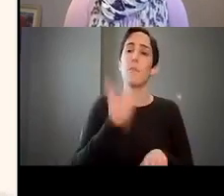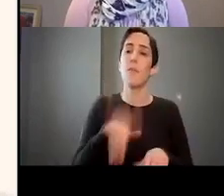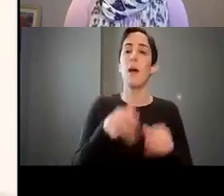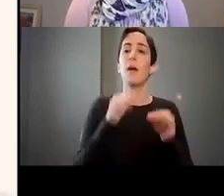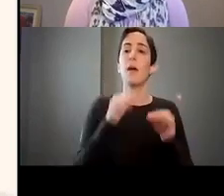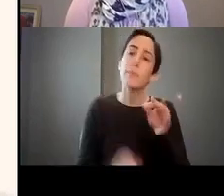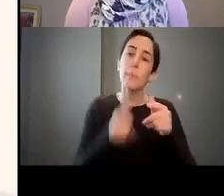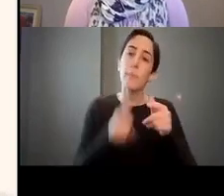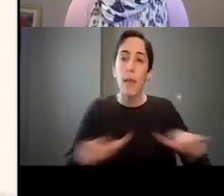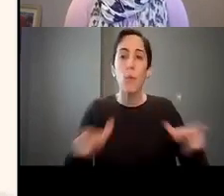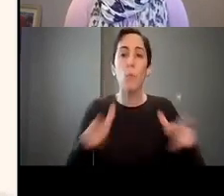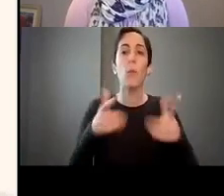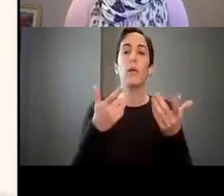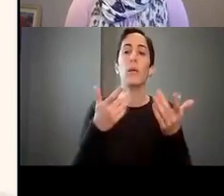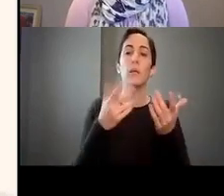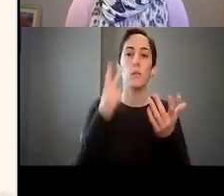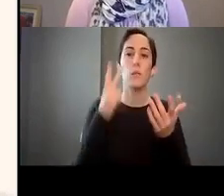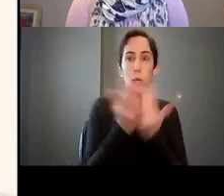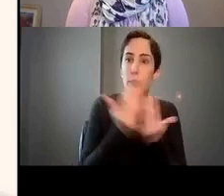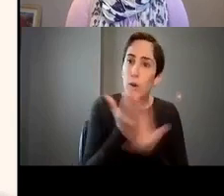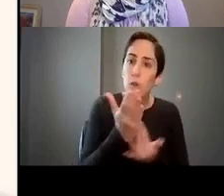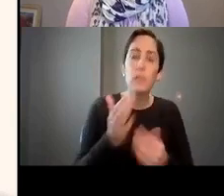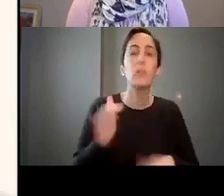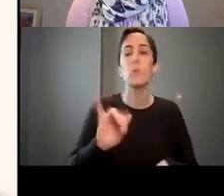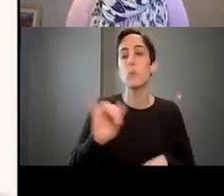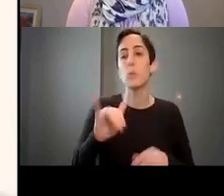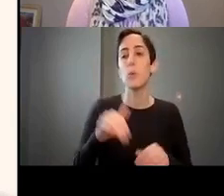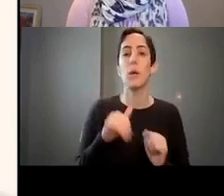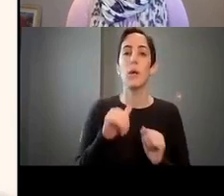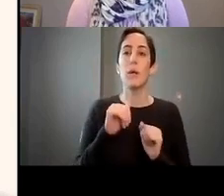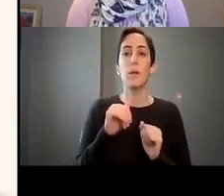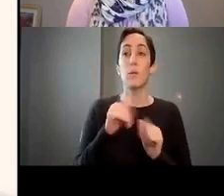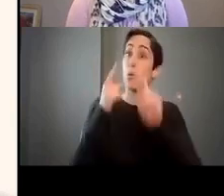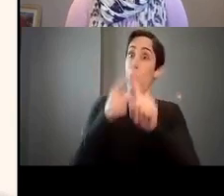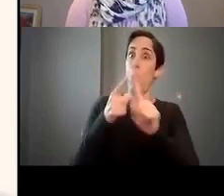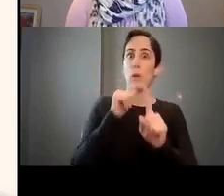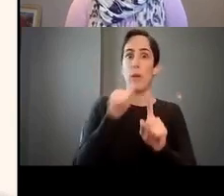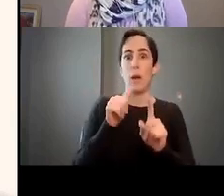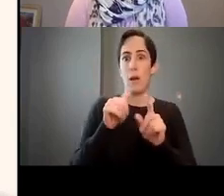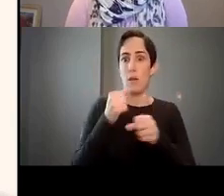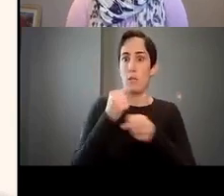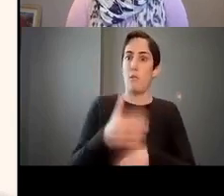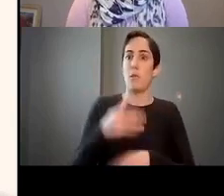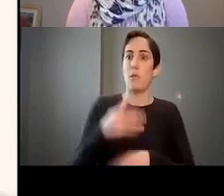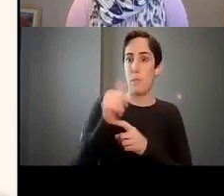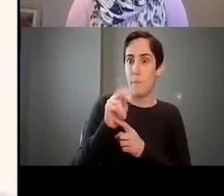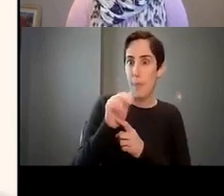designed to incite fear and appropriate transparency which is not panic, but is designed to say there's designed to incite fear and lots we don't know and here's what we do panic, but is designed to say there's know and here's how we'll manage it as a lots we don't know and here's what we do